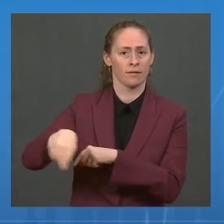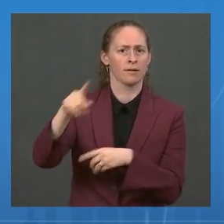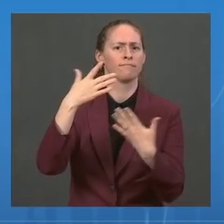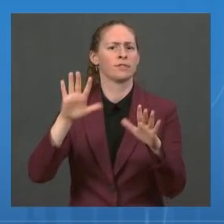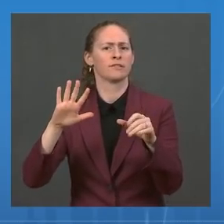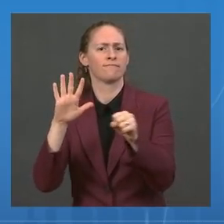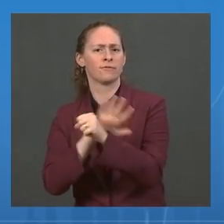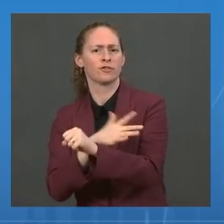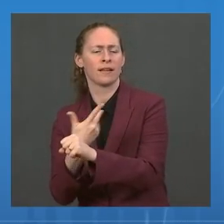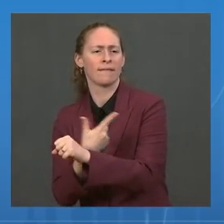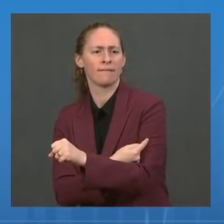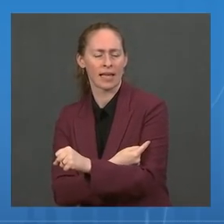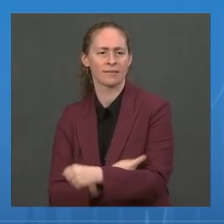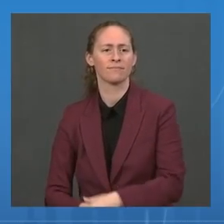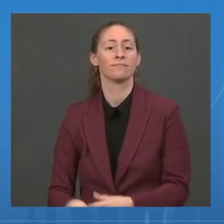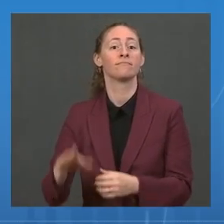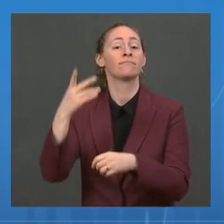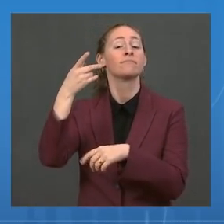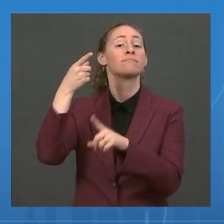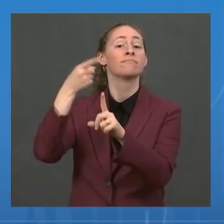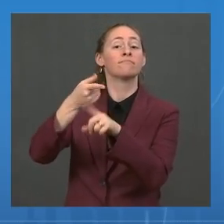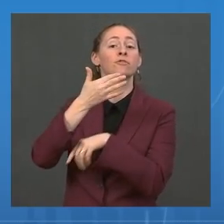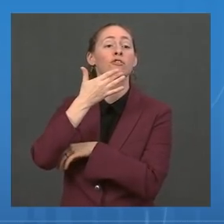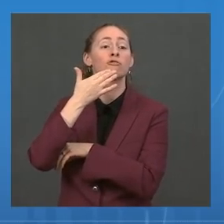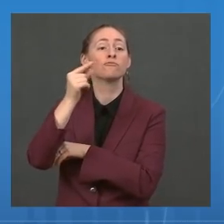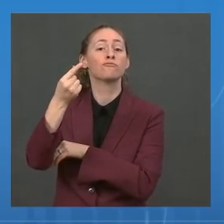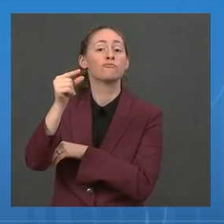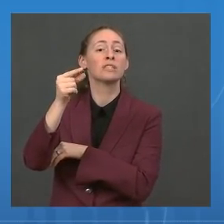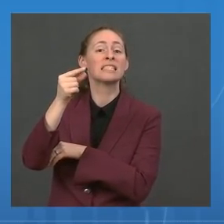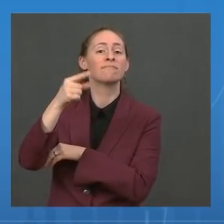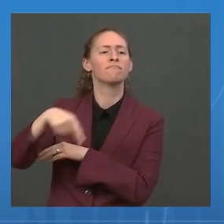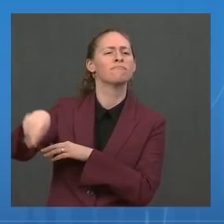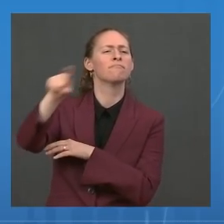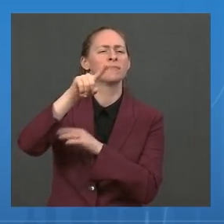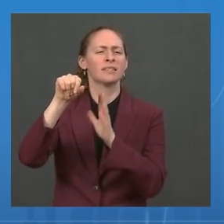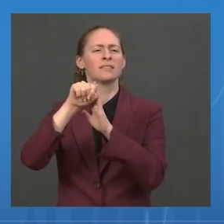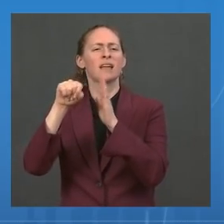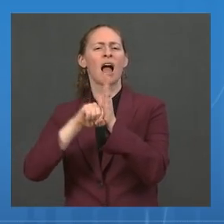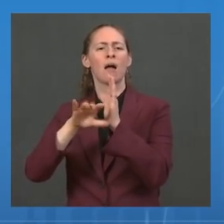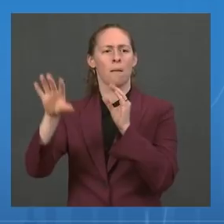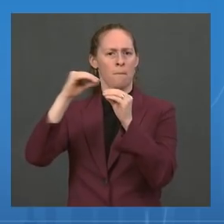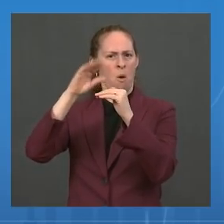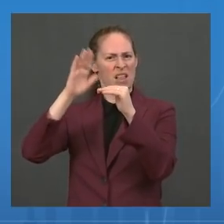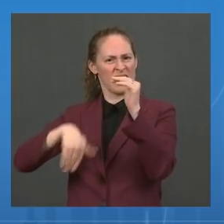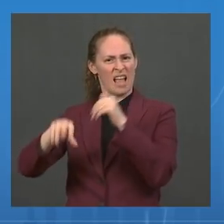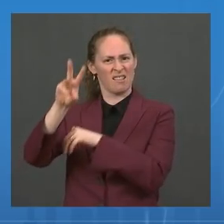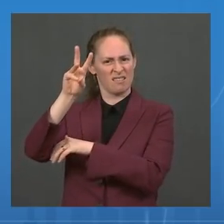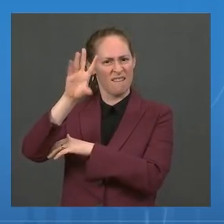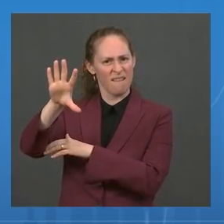And in green, those states with greater than 65 percent of their population of eligible fully vaccinated.